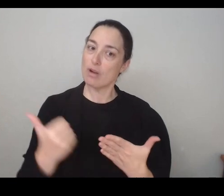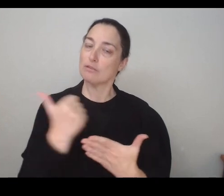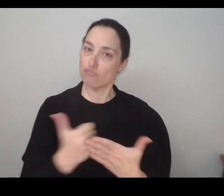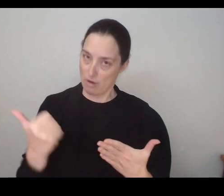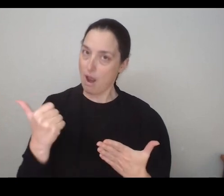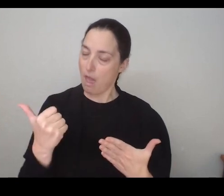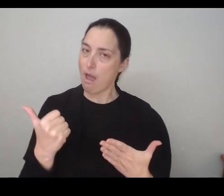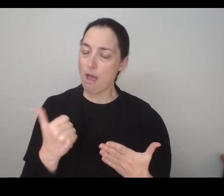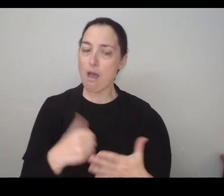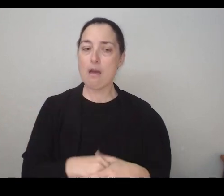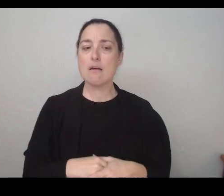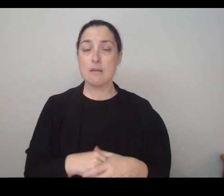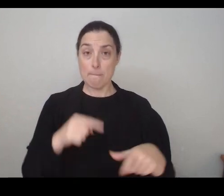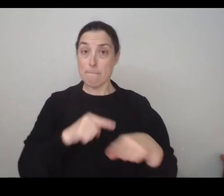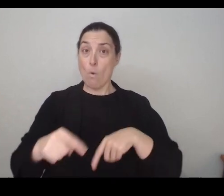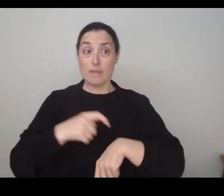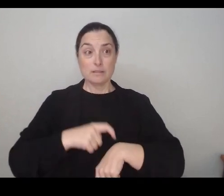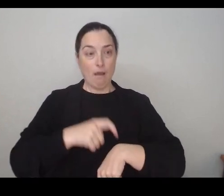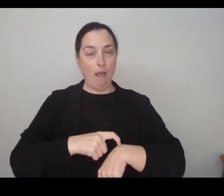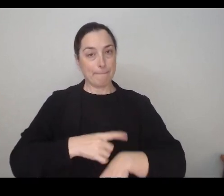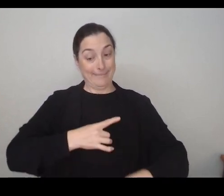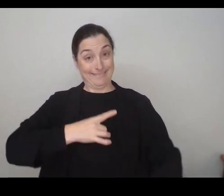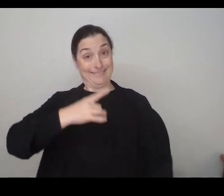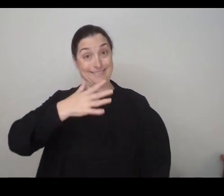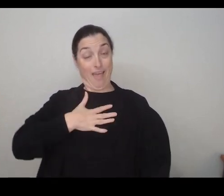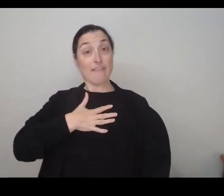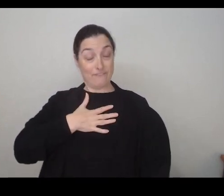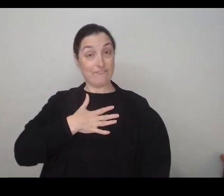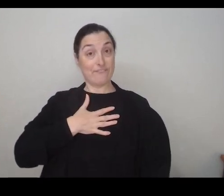And most of the time he places himself in a different situation.